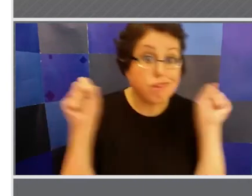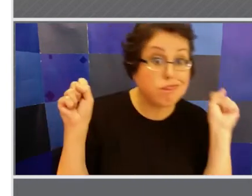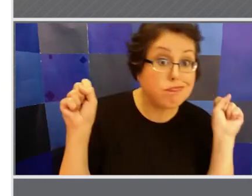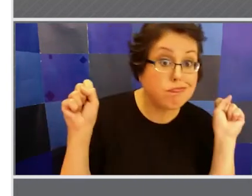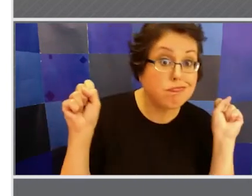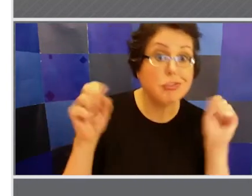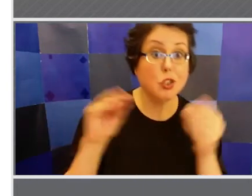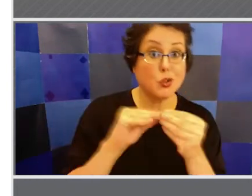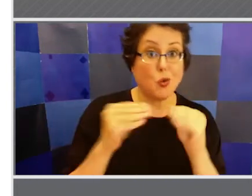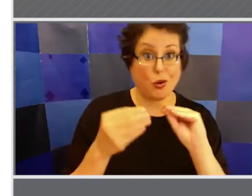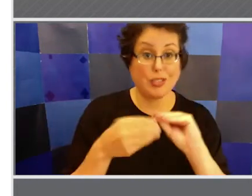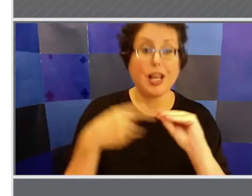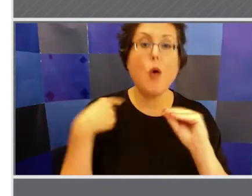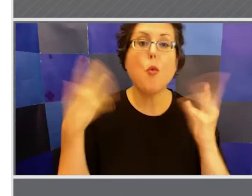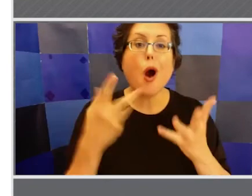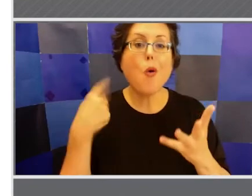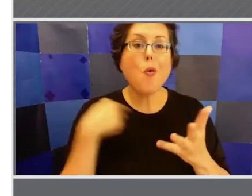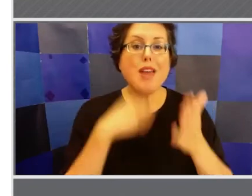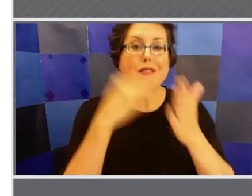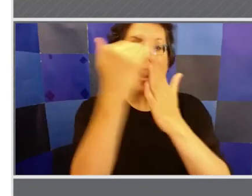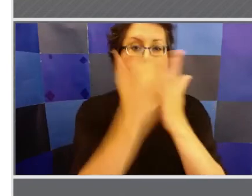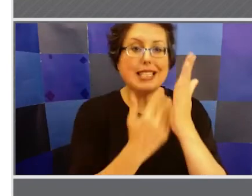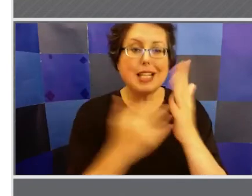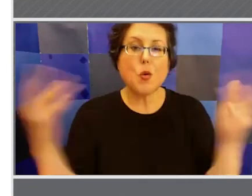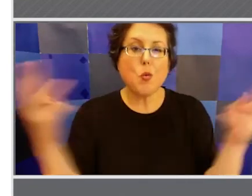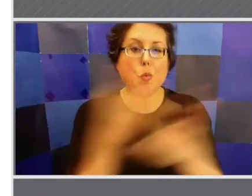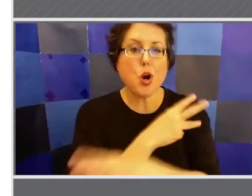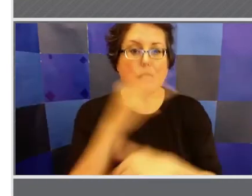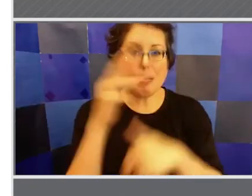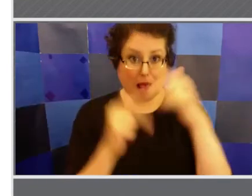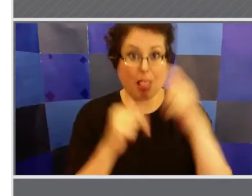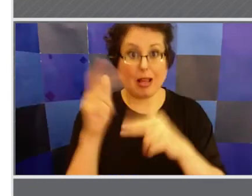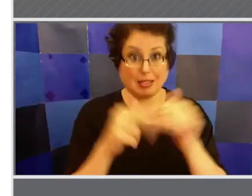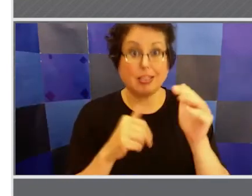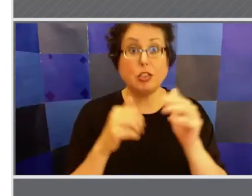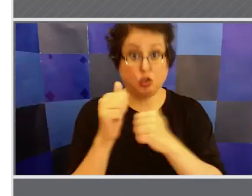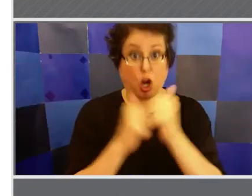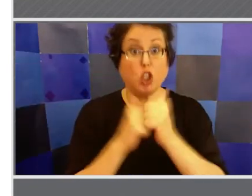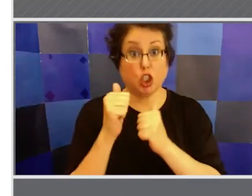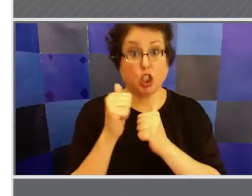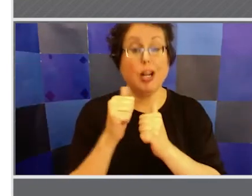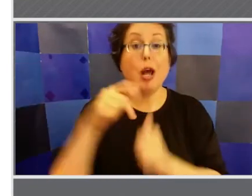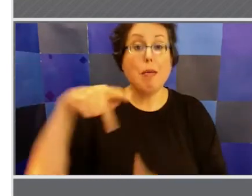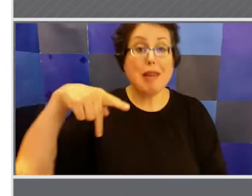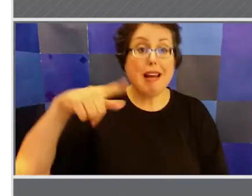And what we have listed as the worst building structurally while pls focuses on the structural